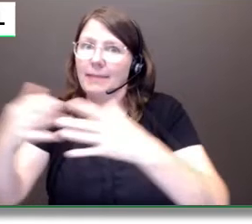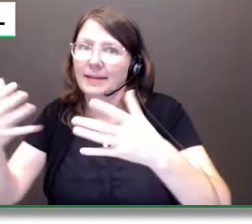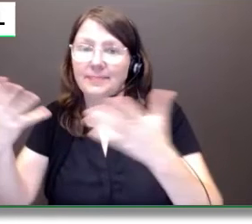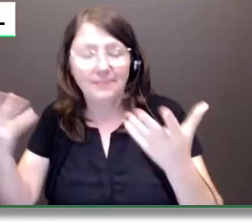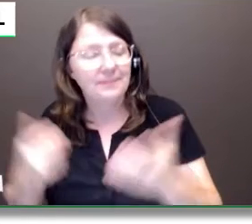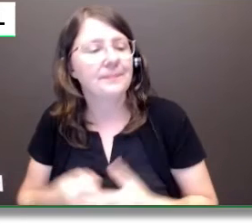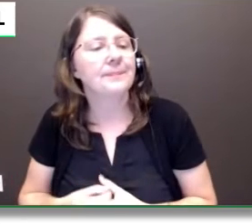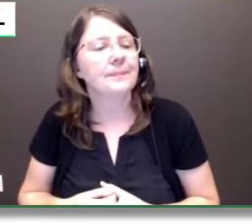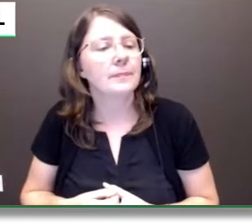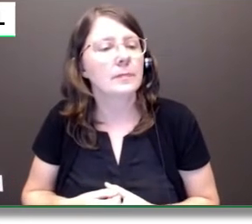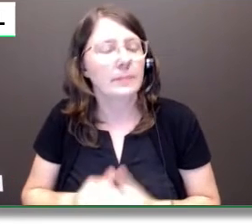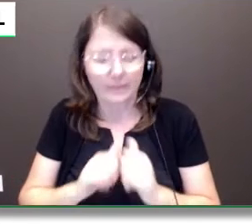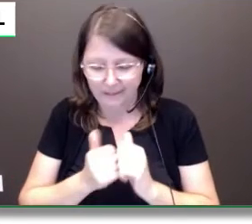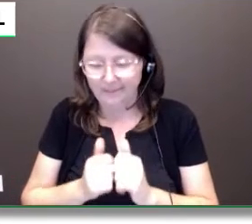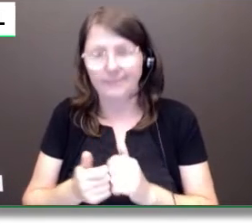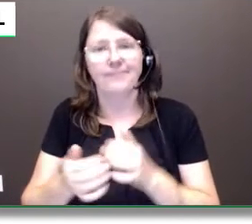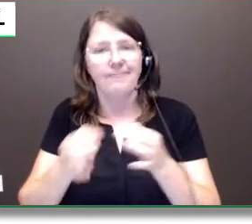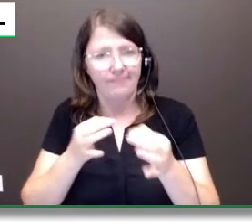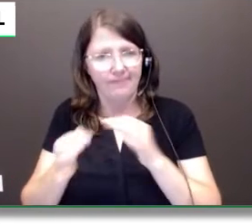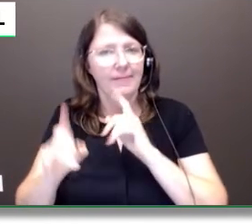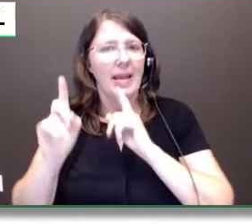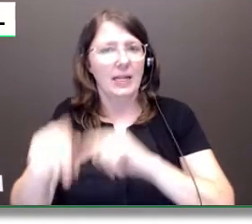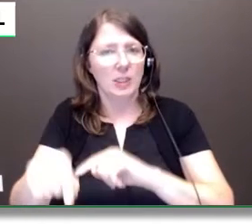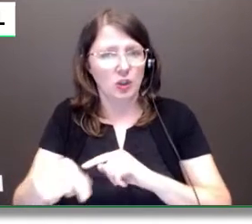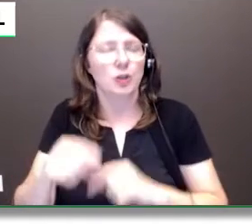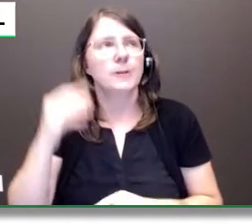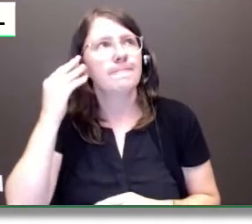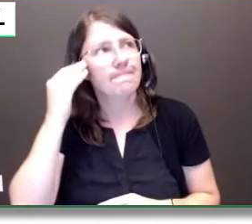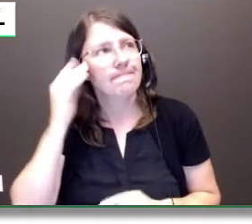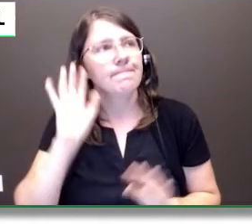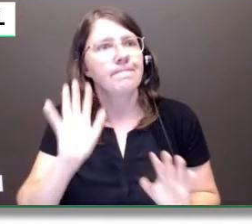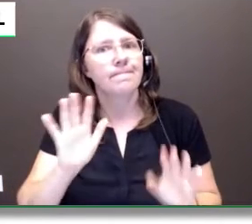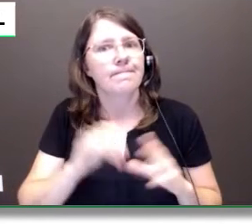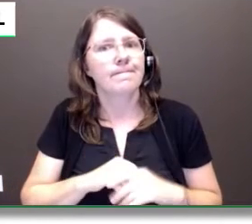best way of putting this um politically um